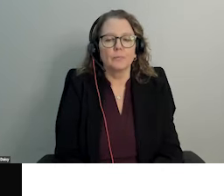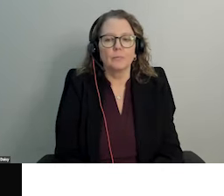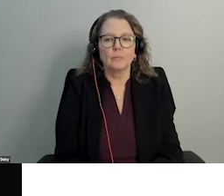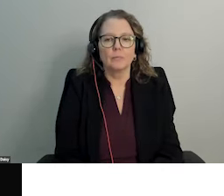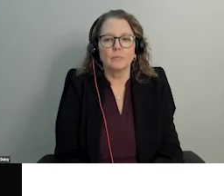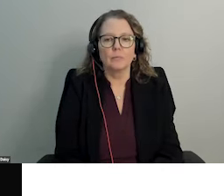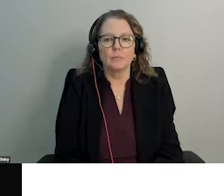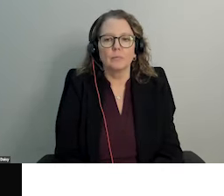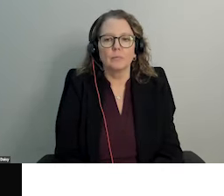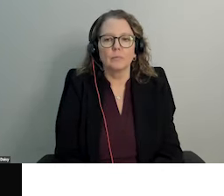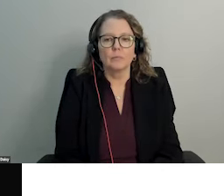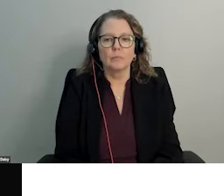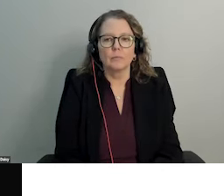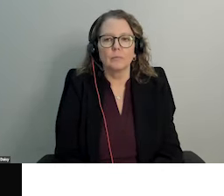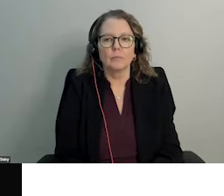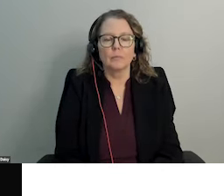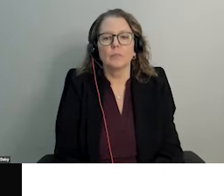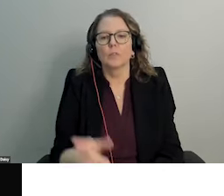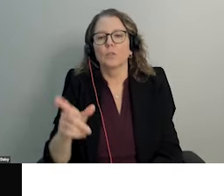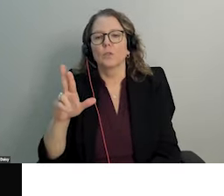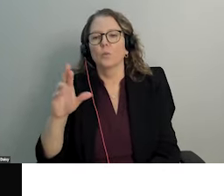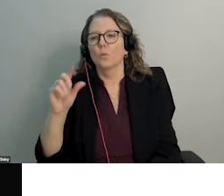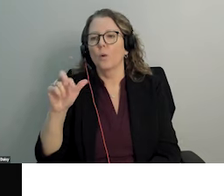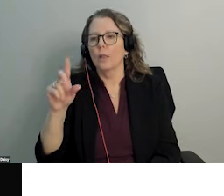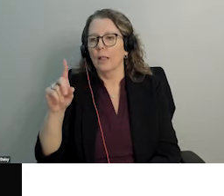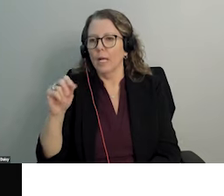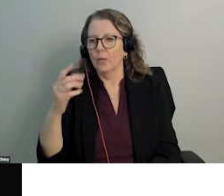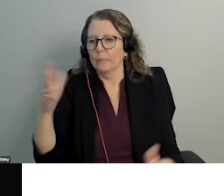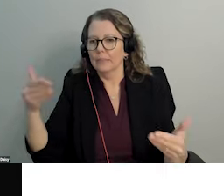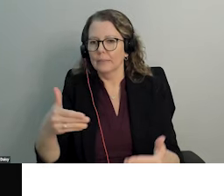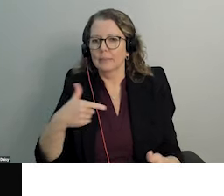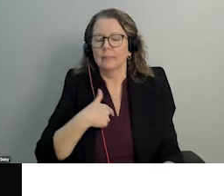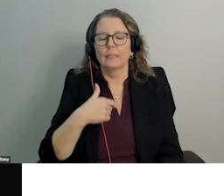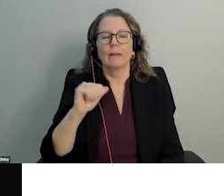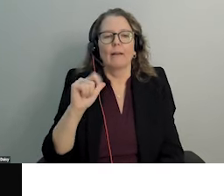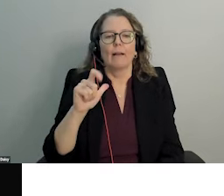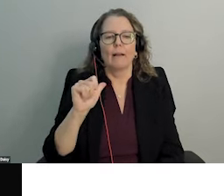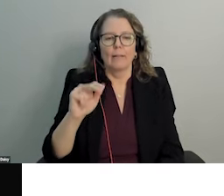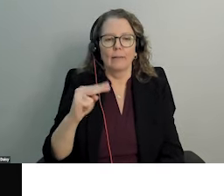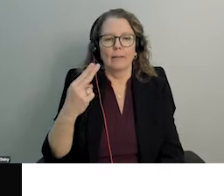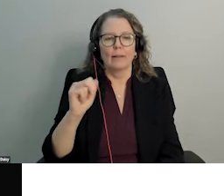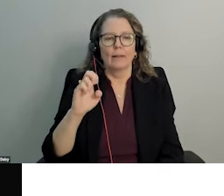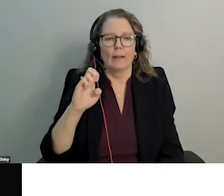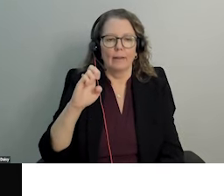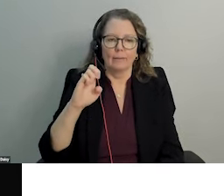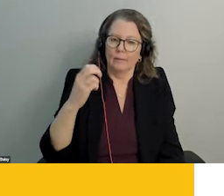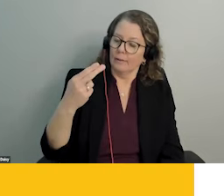So as Rolando said, my name's Alan Hejl. I'm the founder of Spark Access.